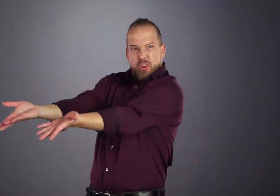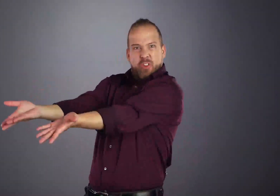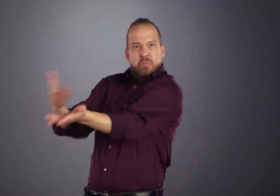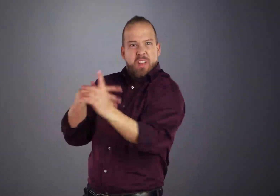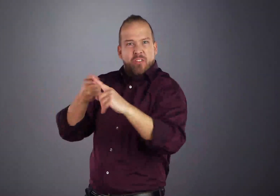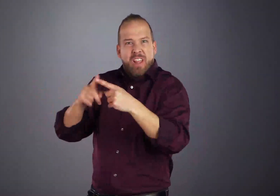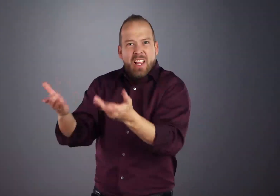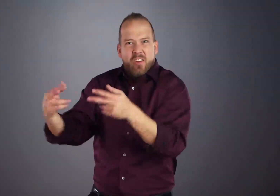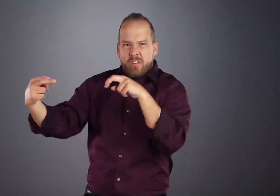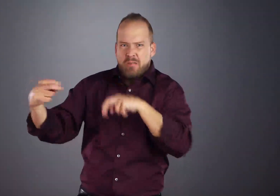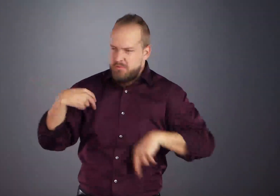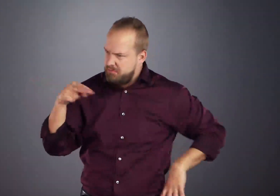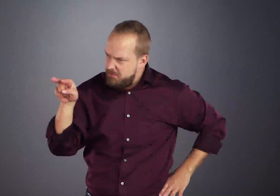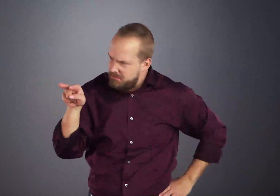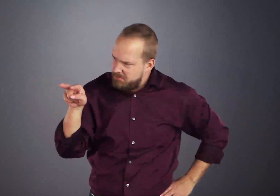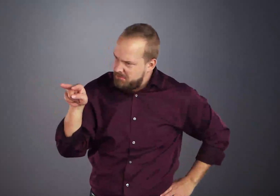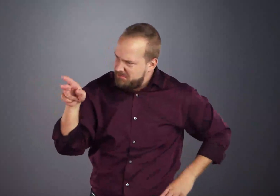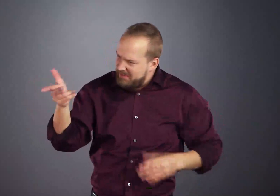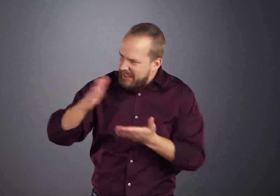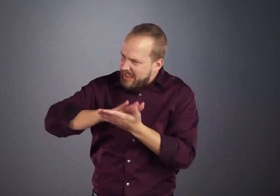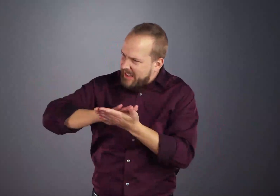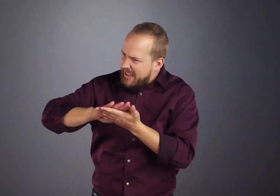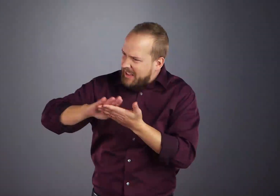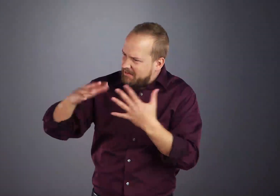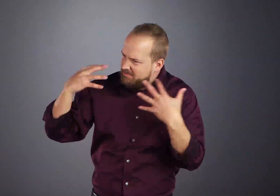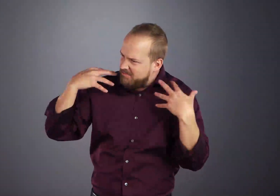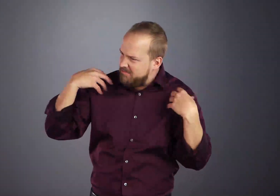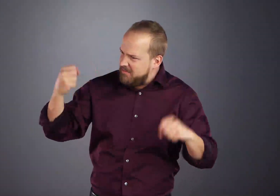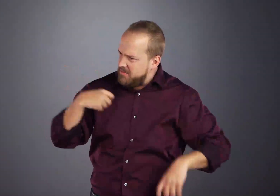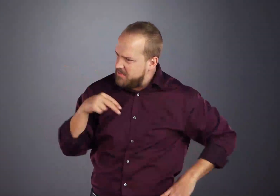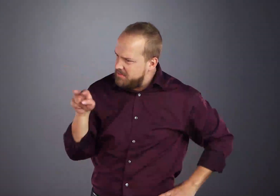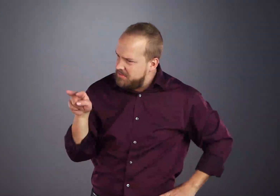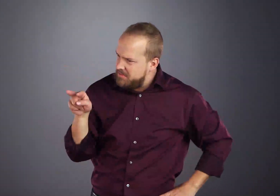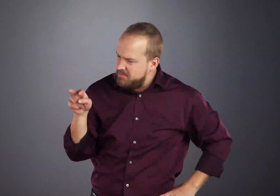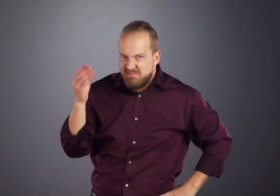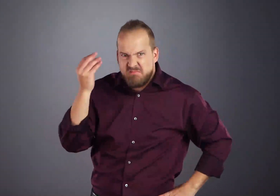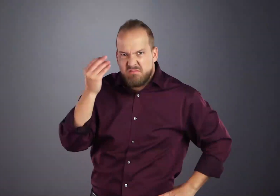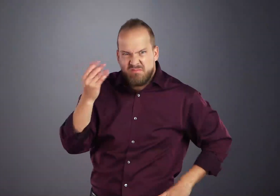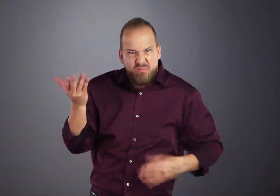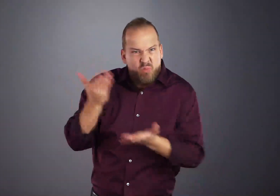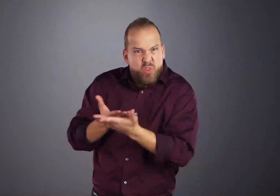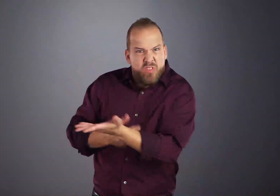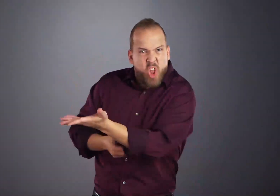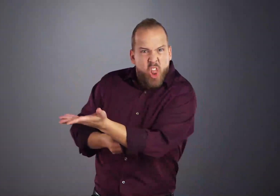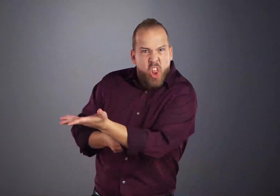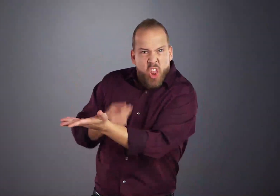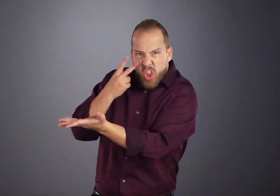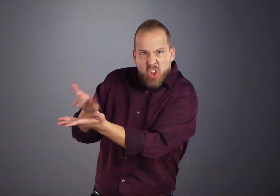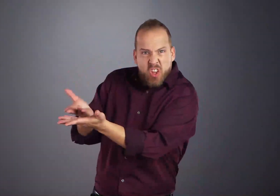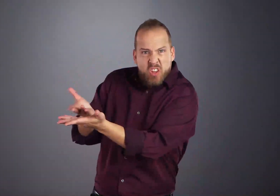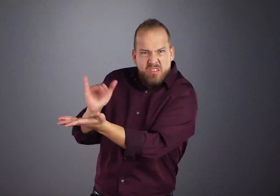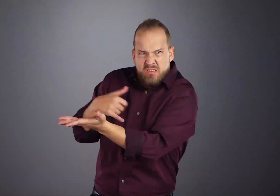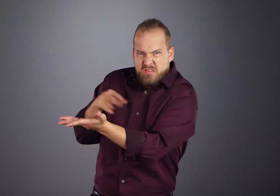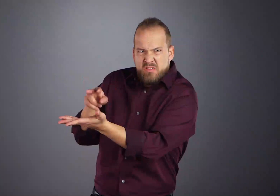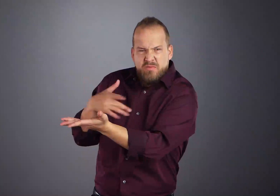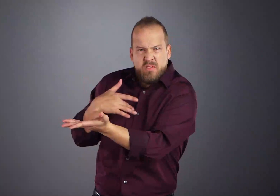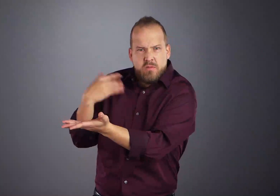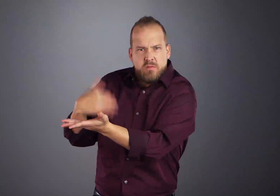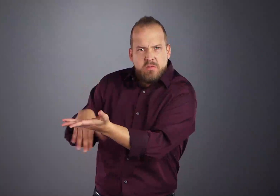here sat a miracle directly across the kitchen table. He shouted great tidings.